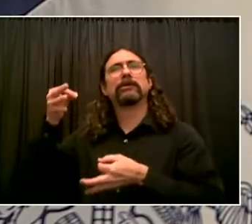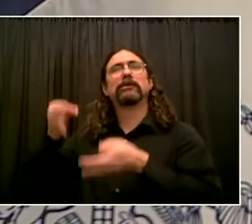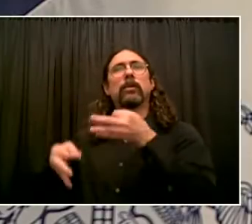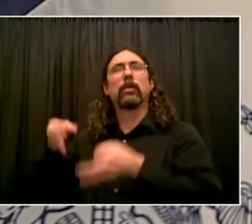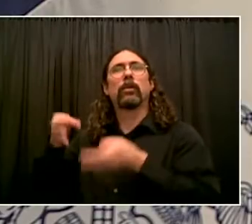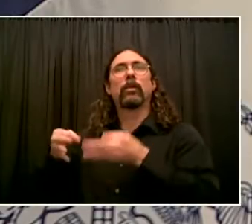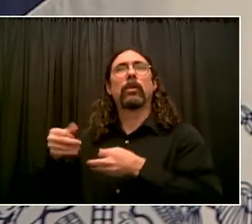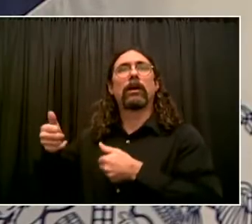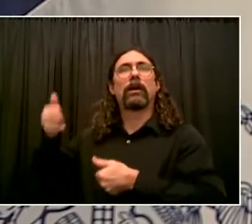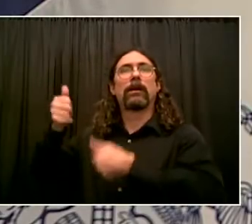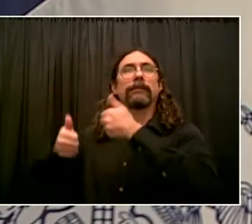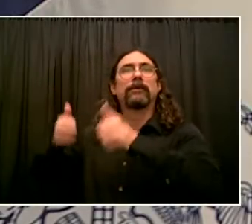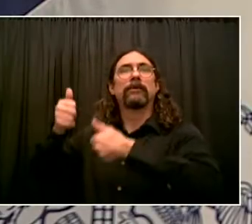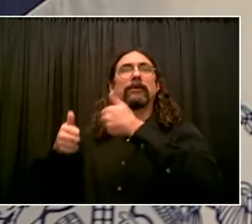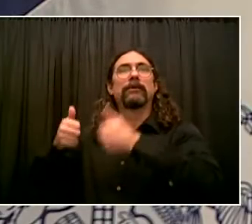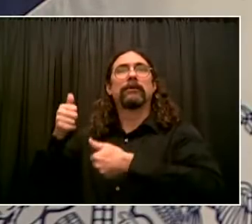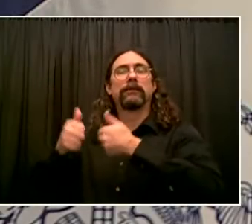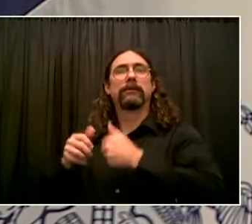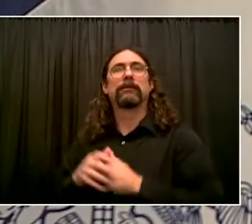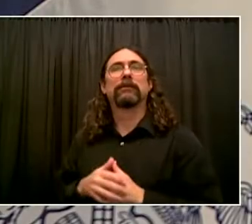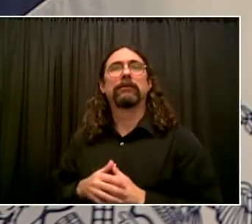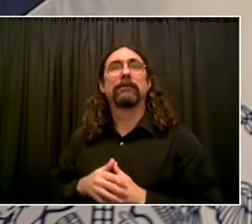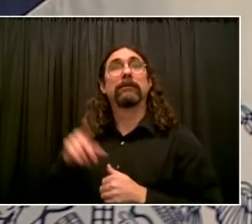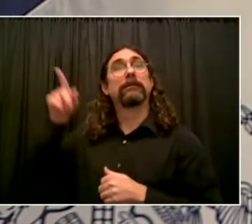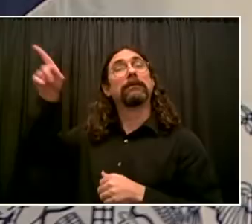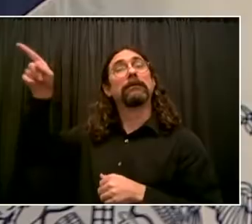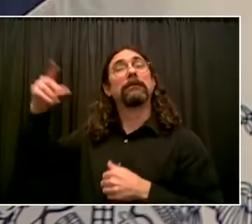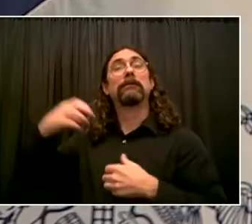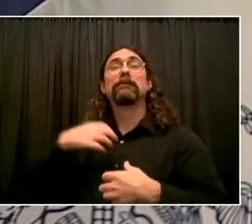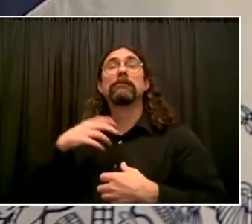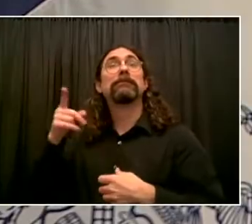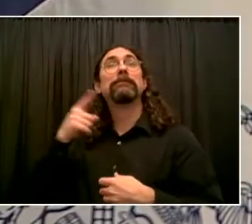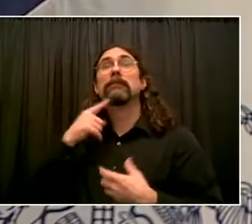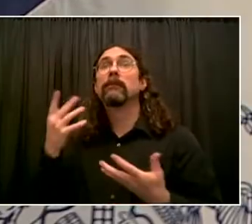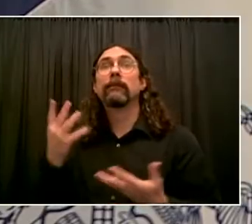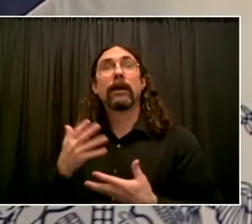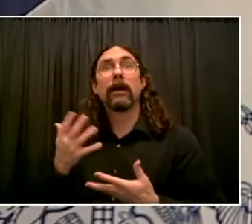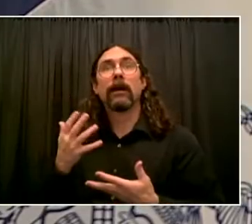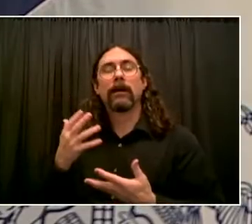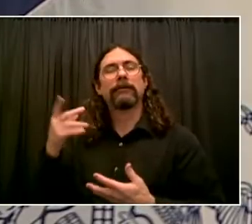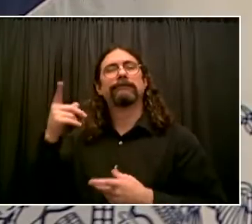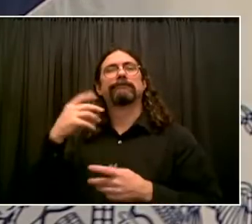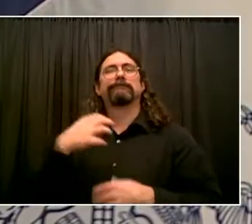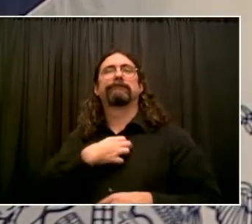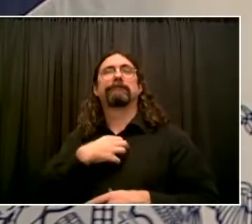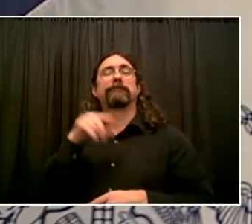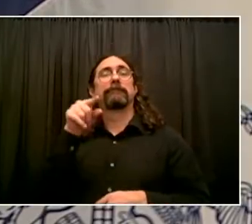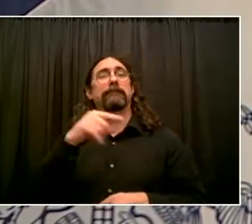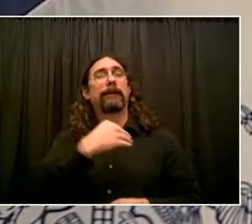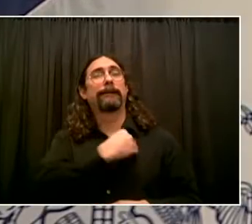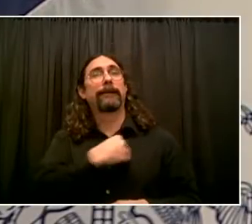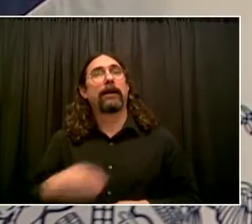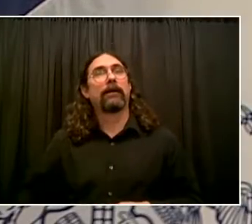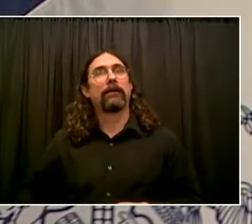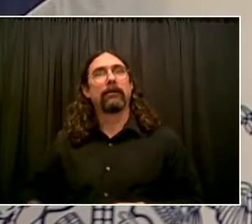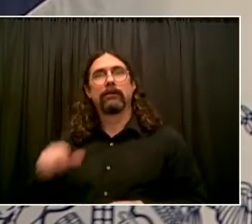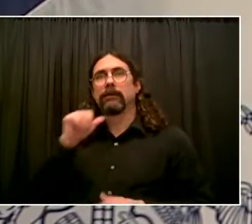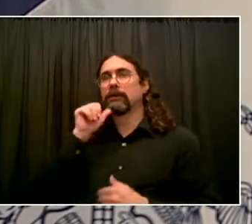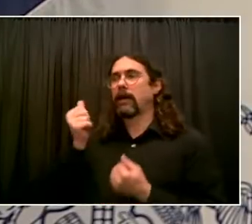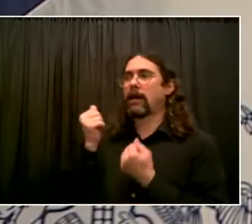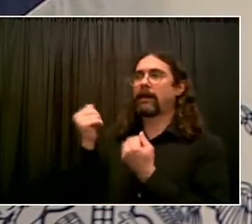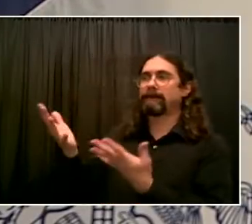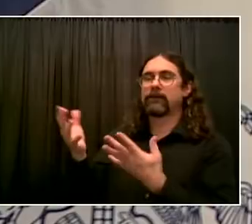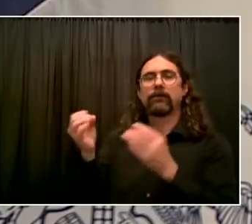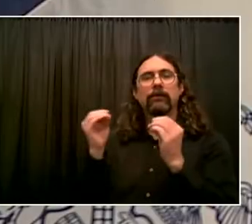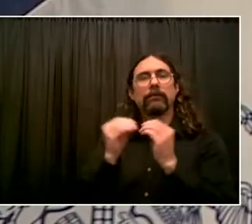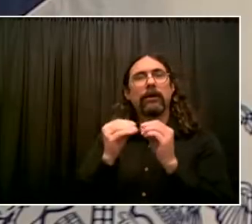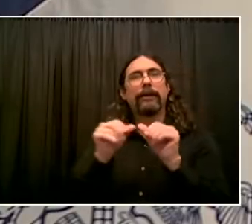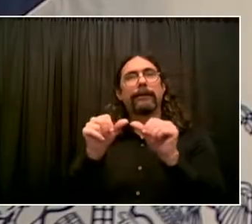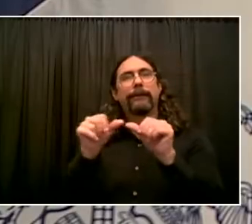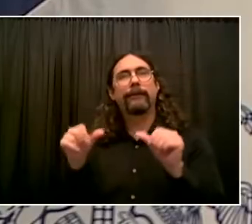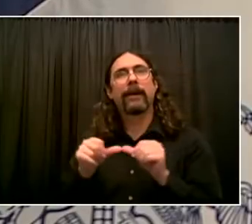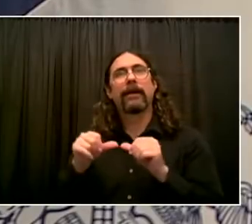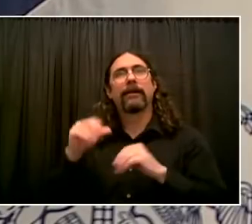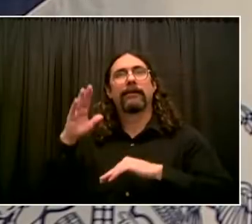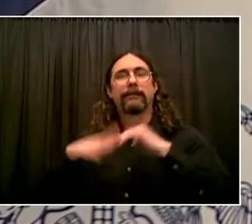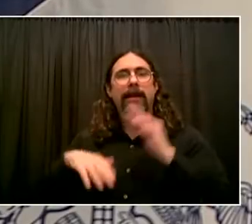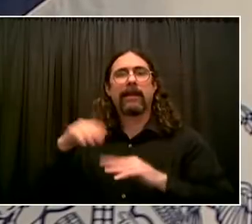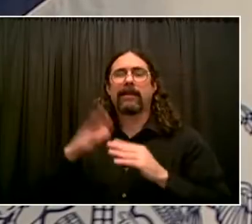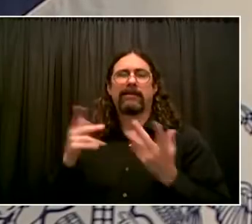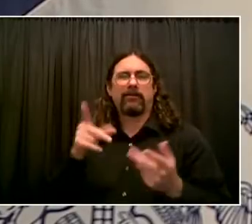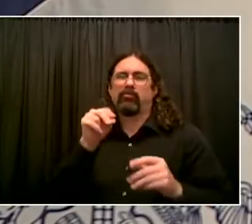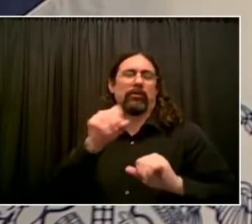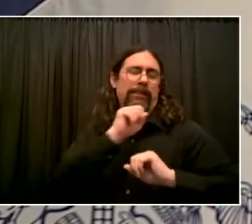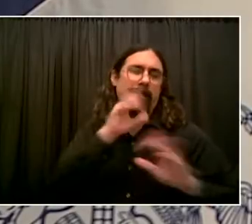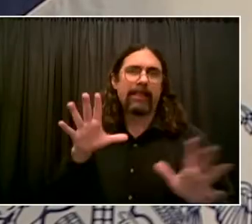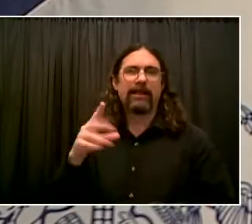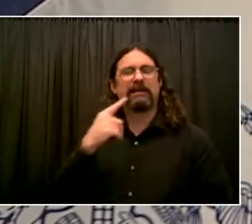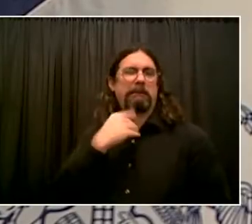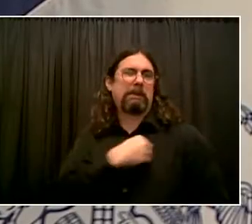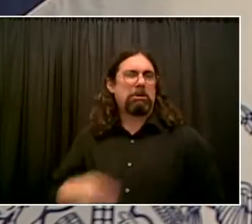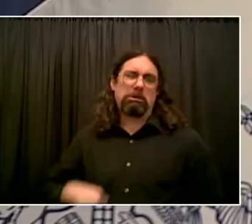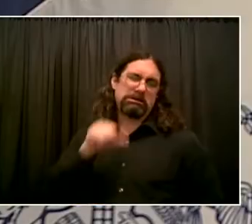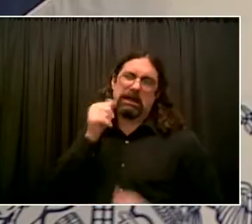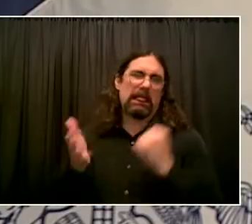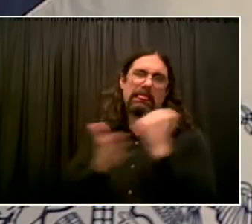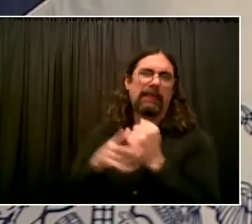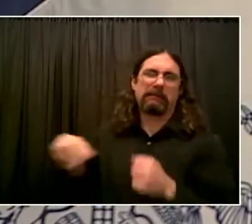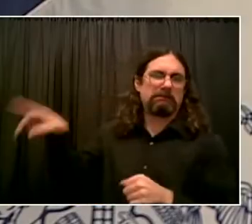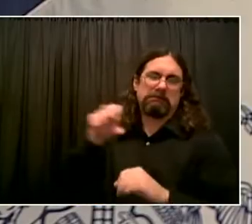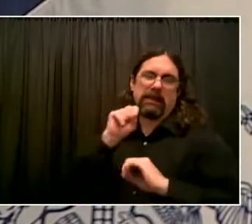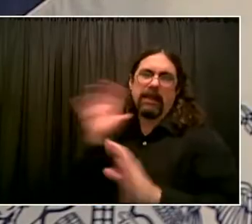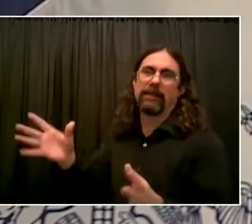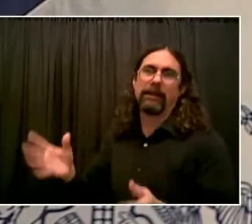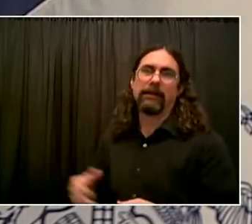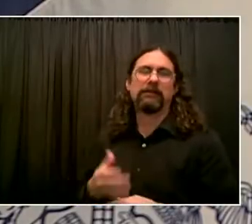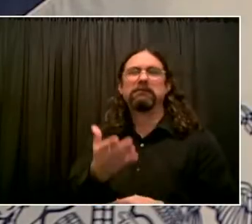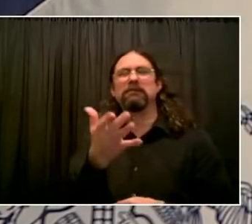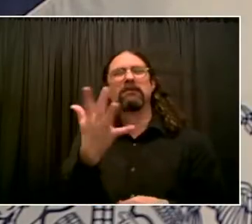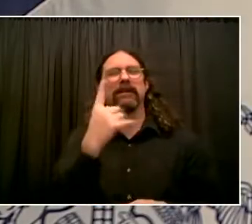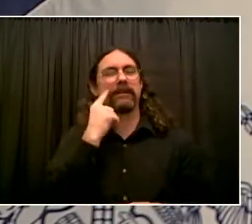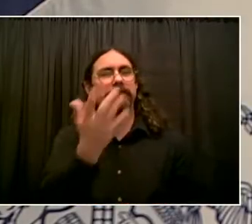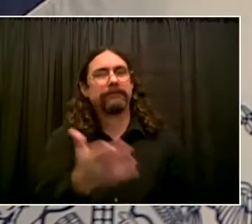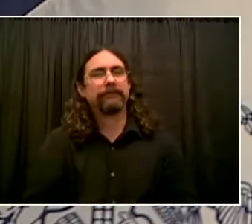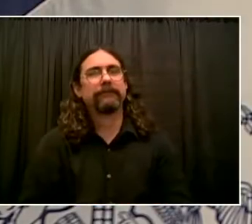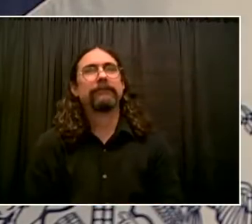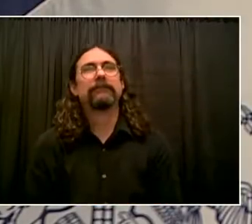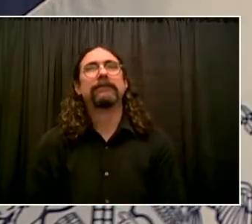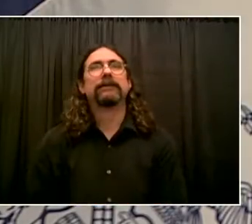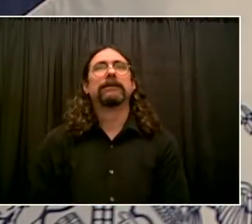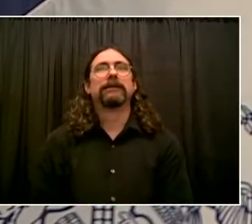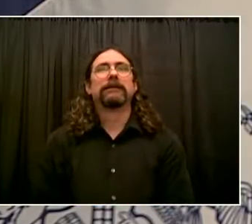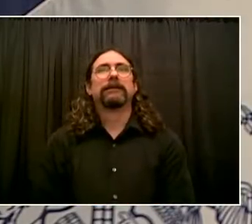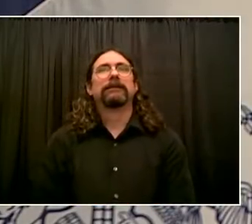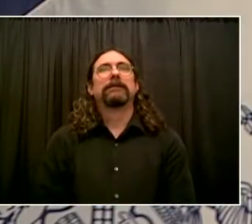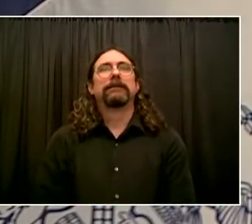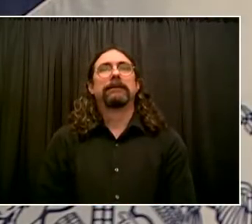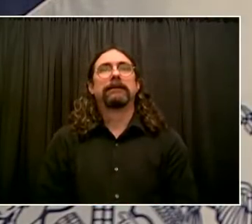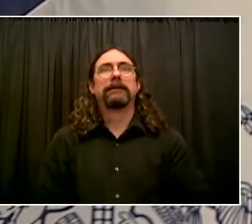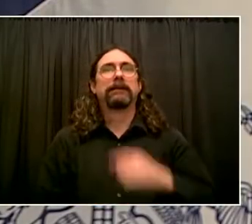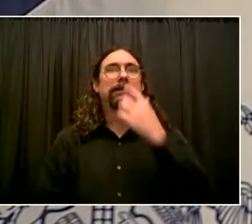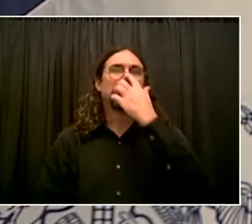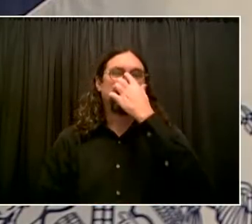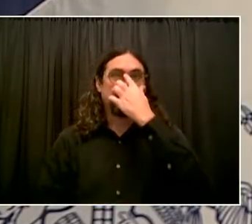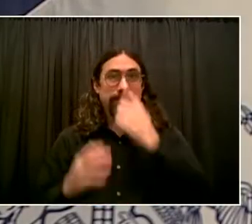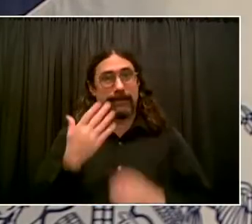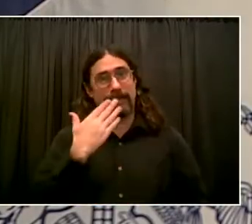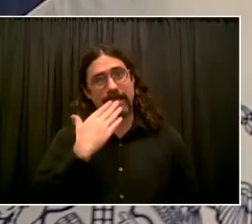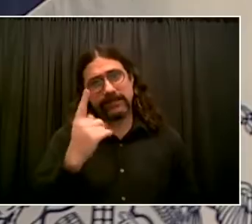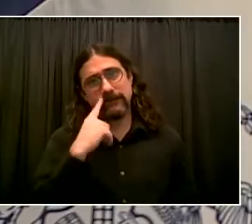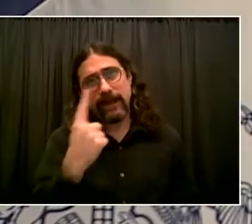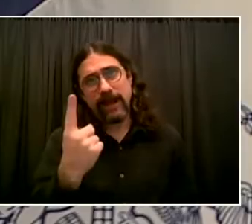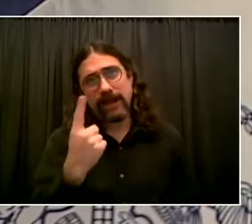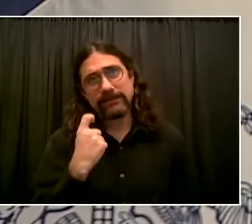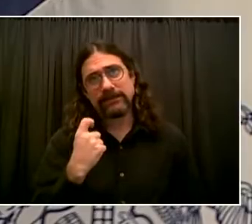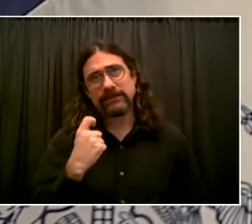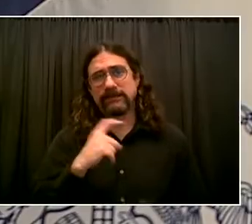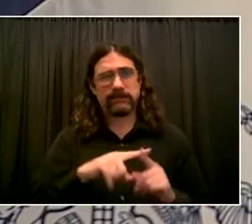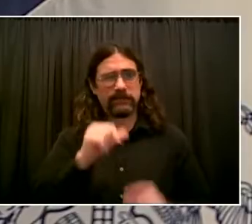REALLY GIVEN EMTH NO REALISTIC